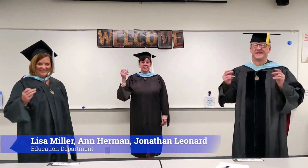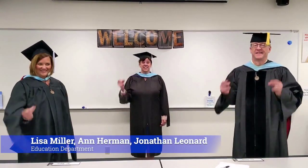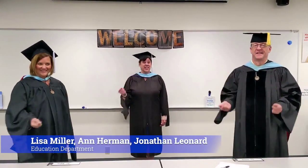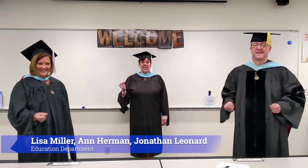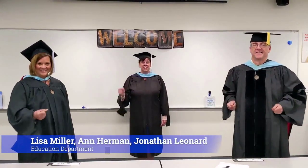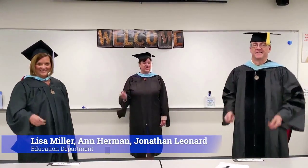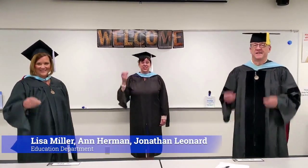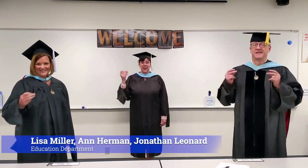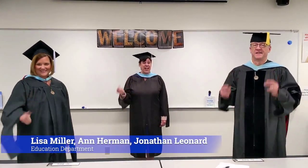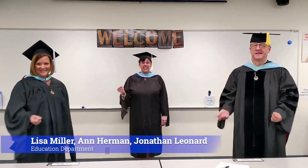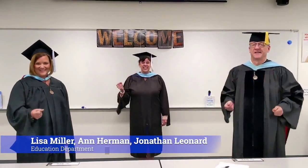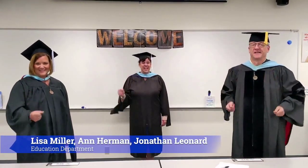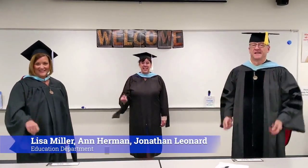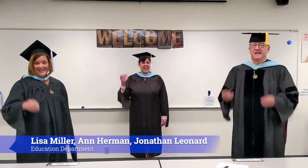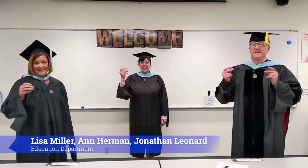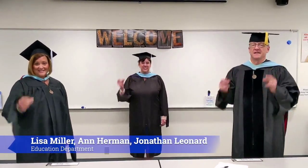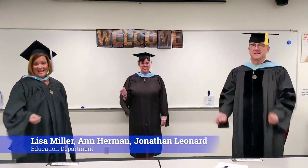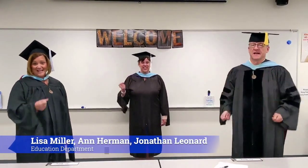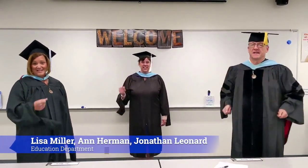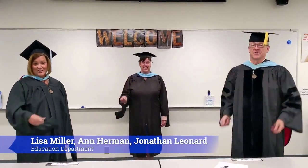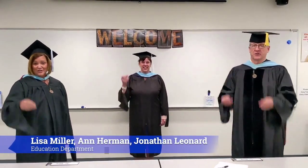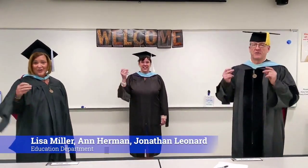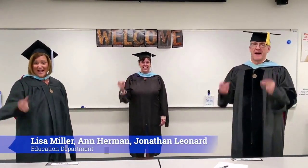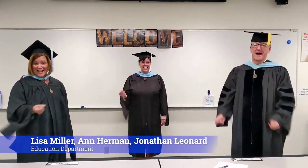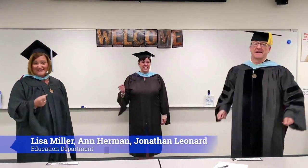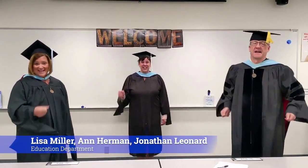you stayed your grad day say it's your grand day